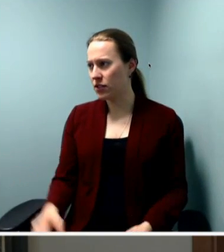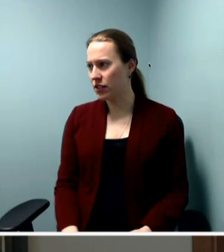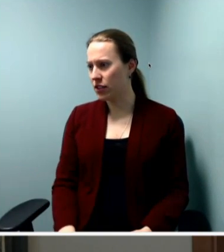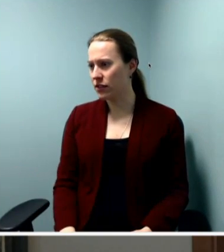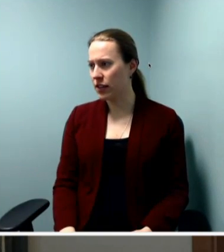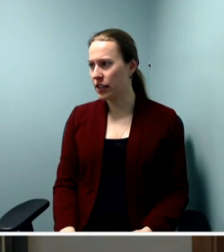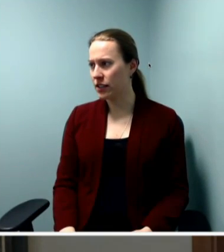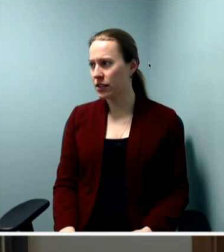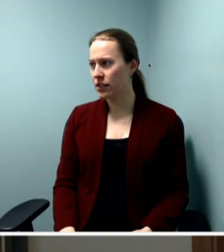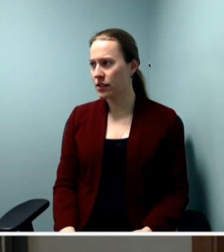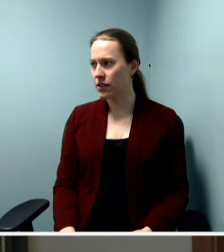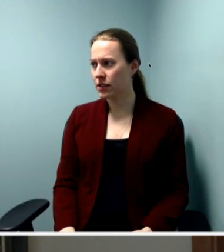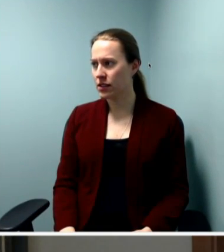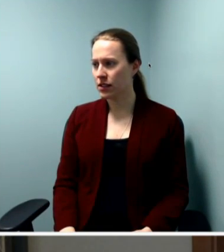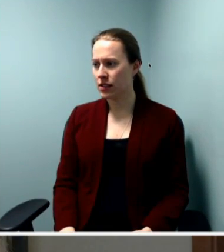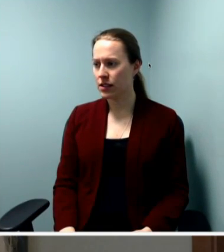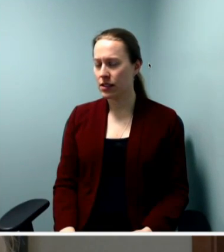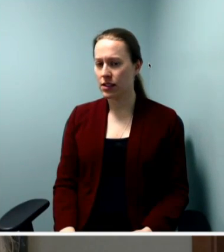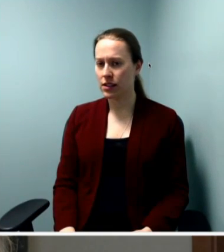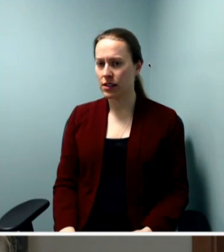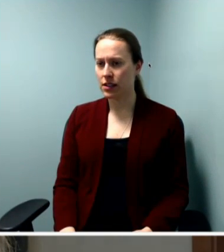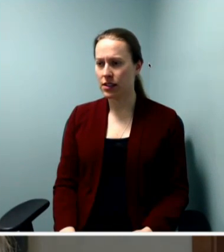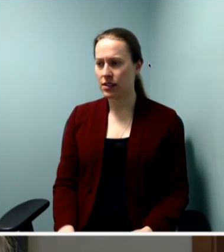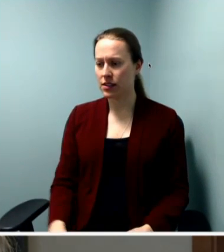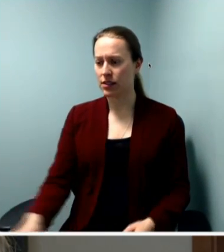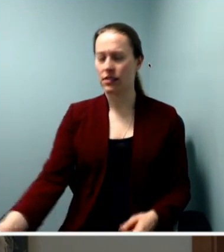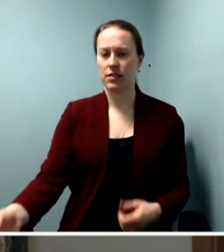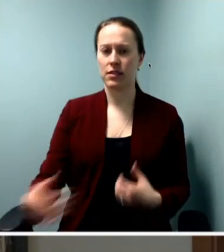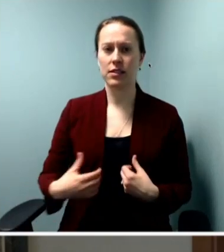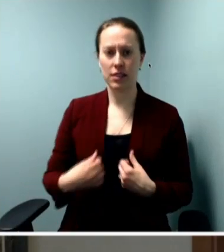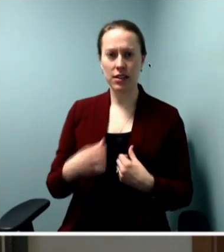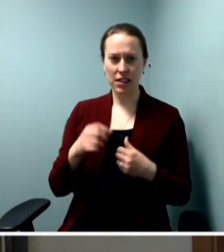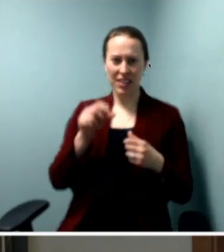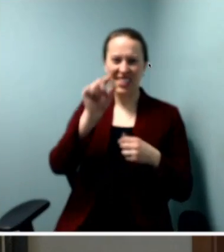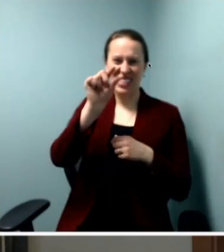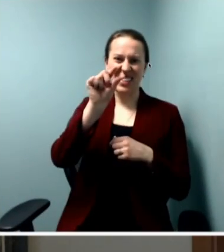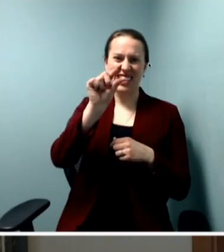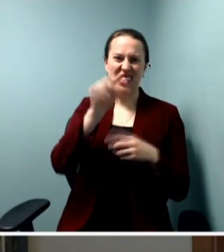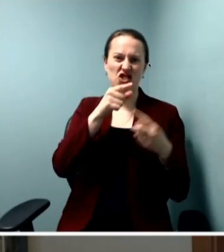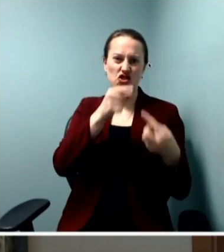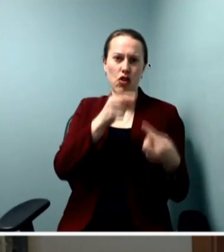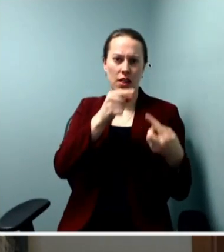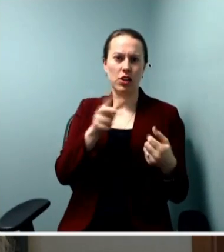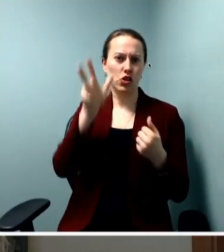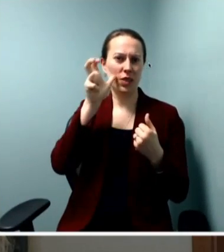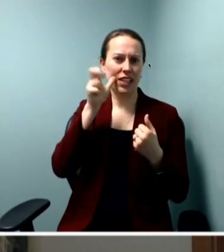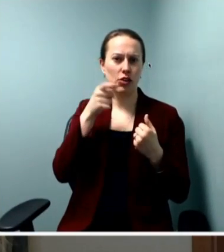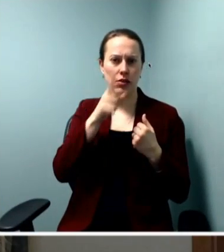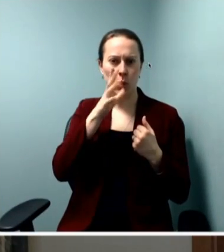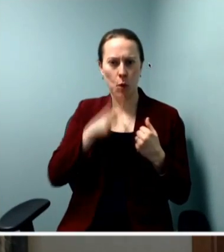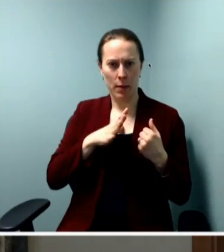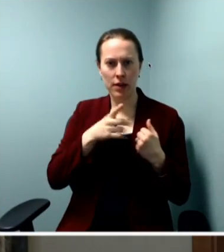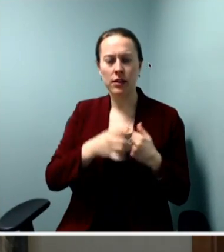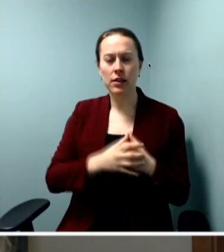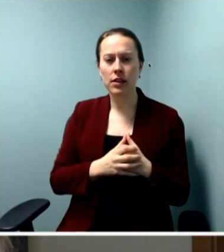convening on The Arts & The Military for the weekend. And so, it's nice to be able to stay. I don't tour with the company much anymore.